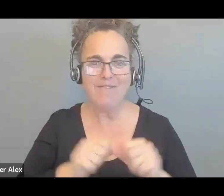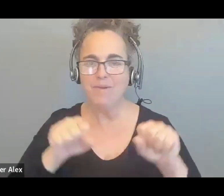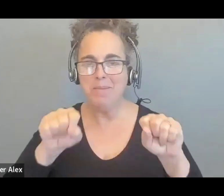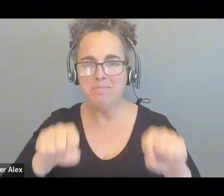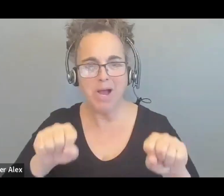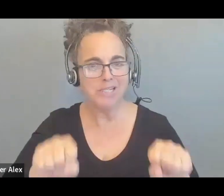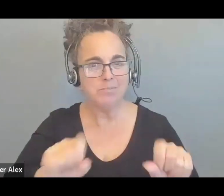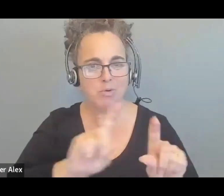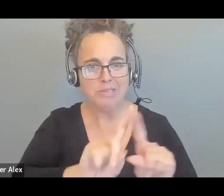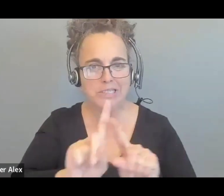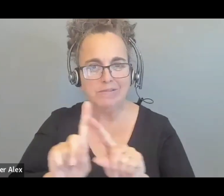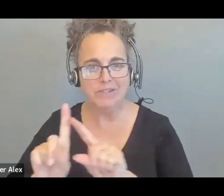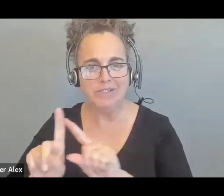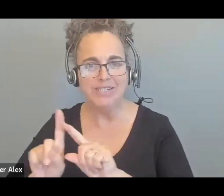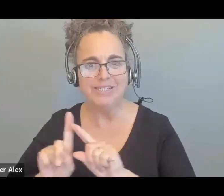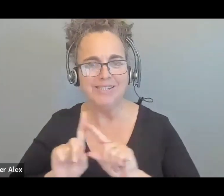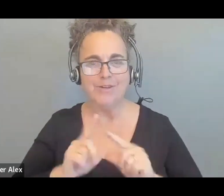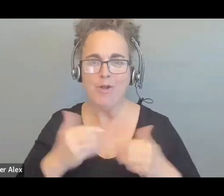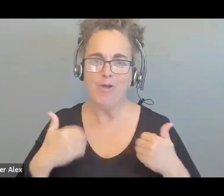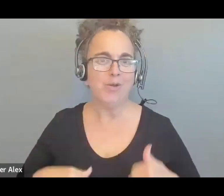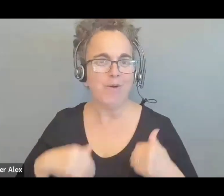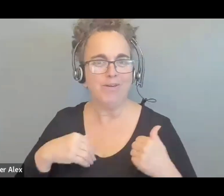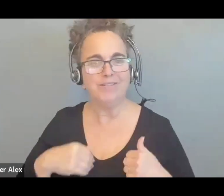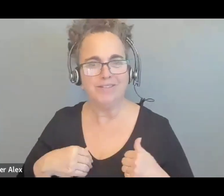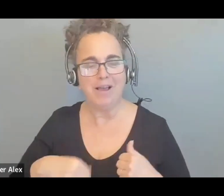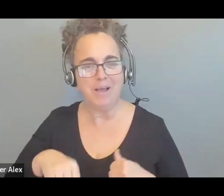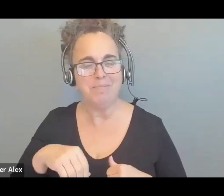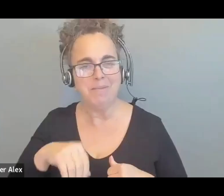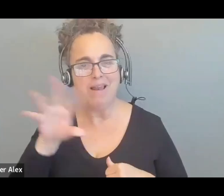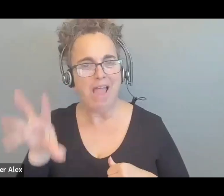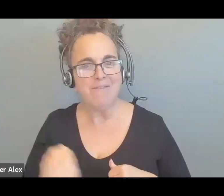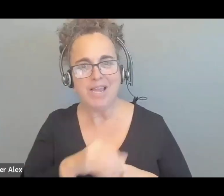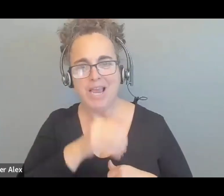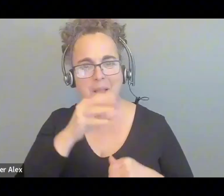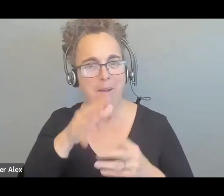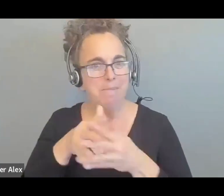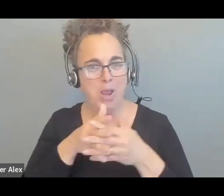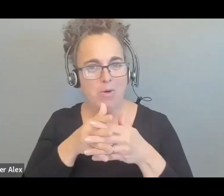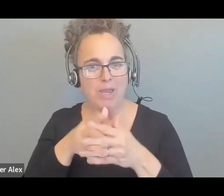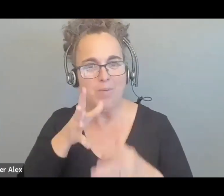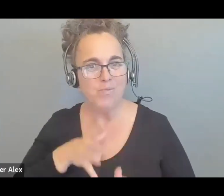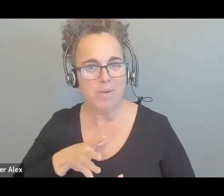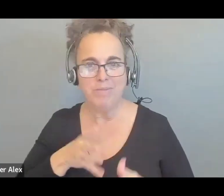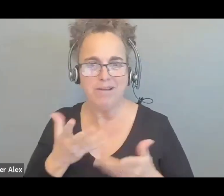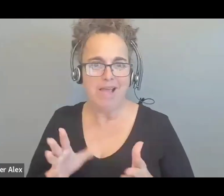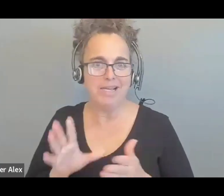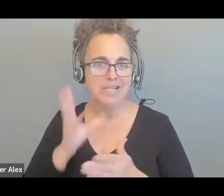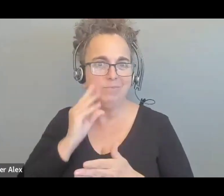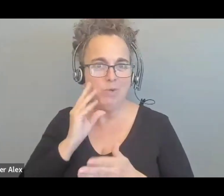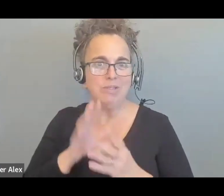Because also being an African American woman, I, I experienced enough prejudice, right?